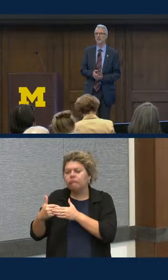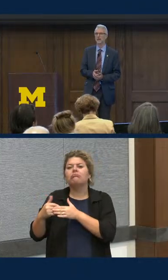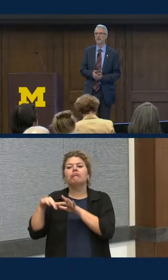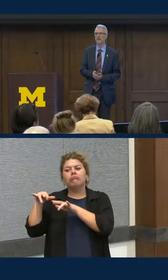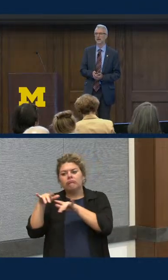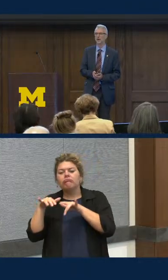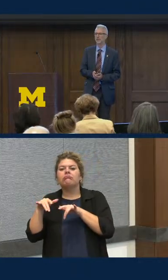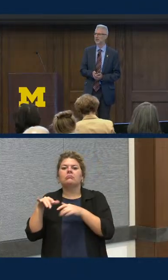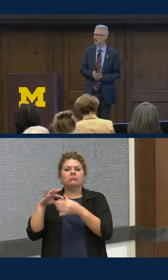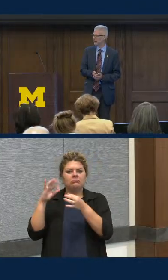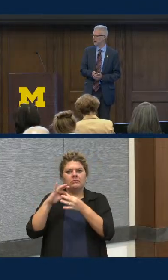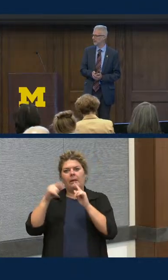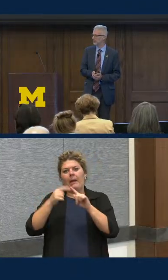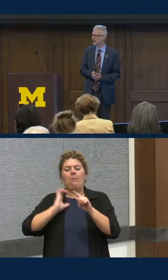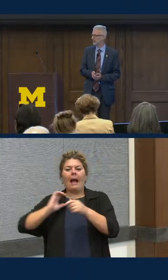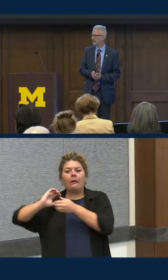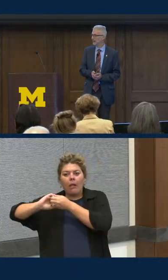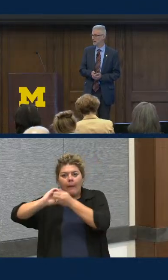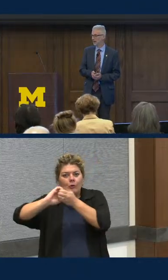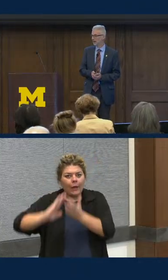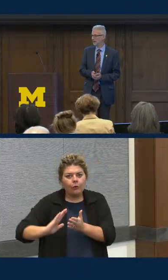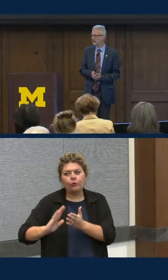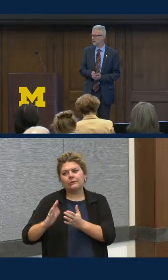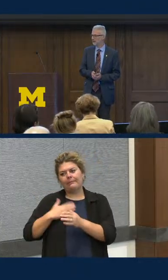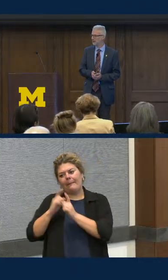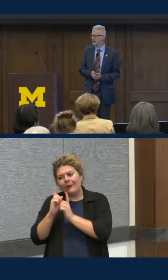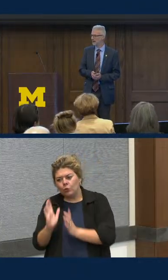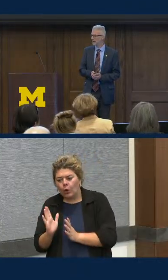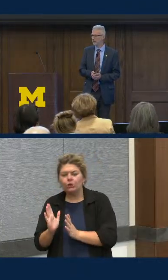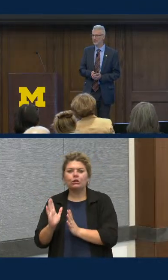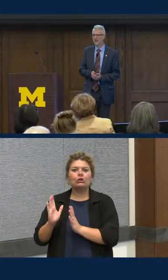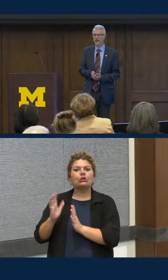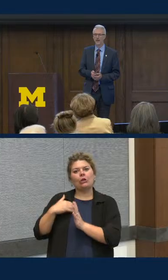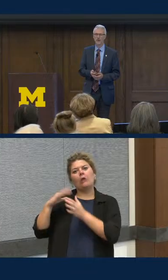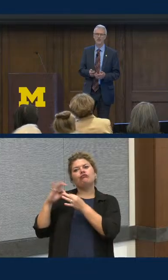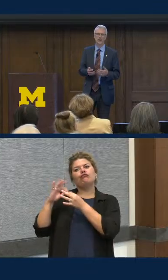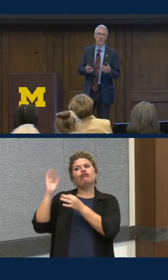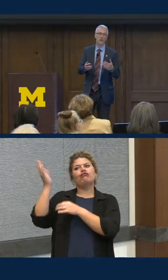collaborators. And my mentors. Today I want to talk more about